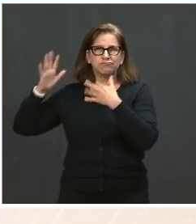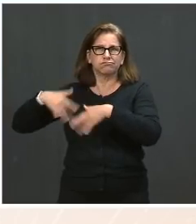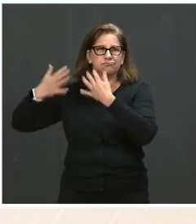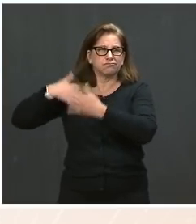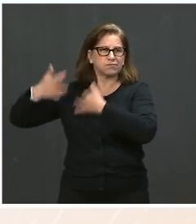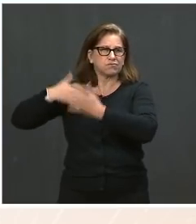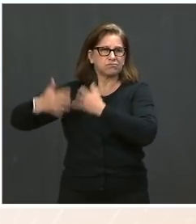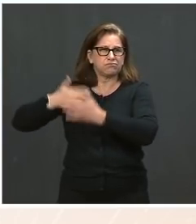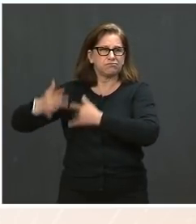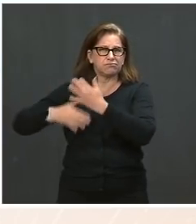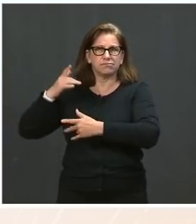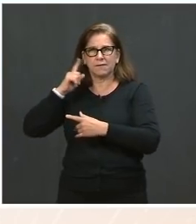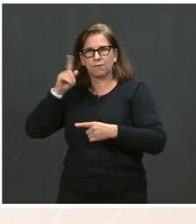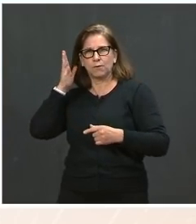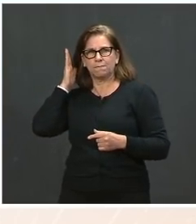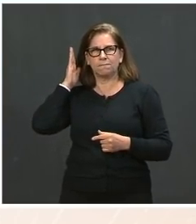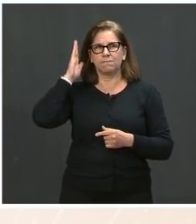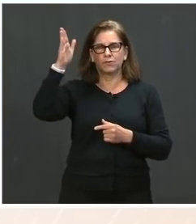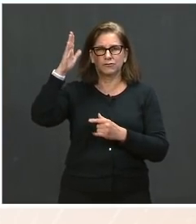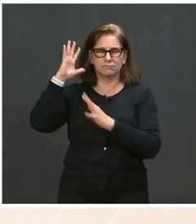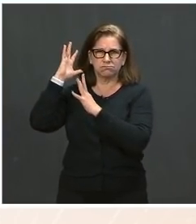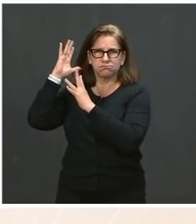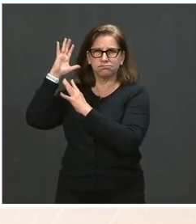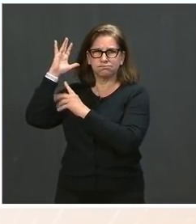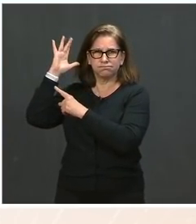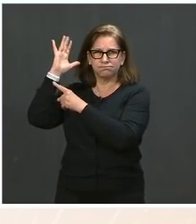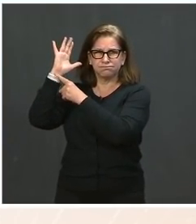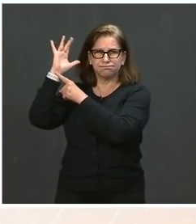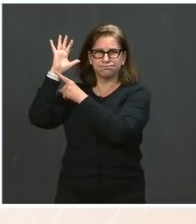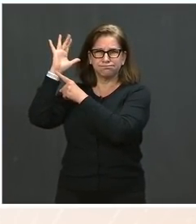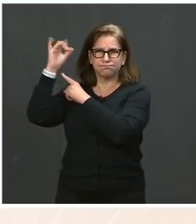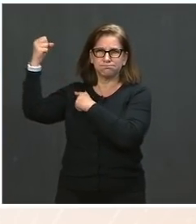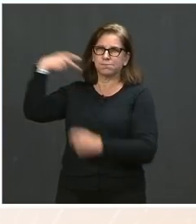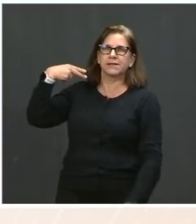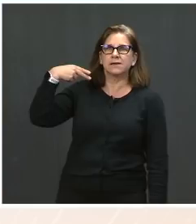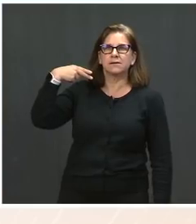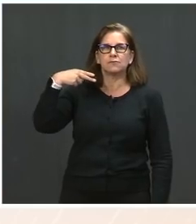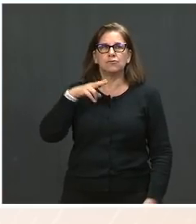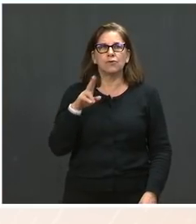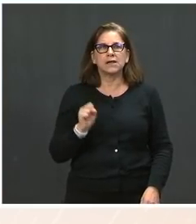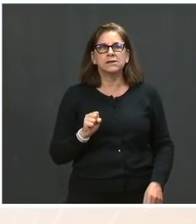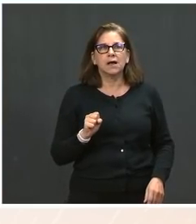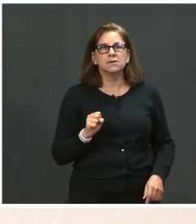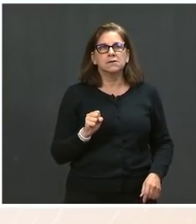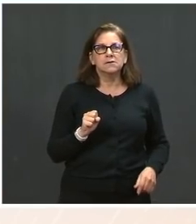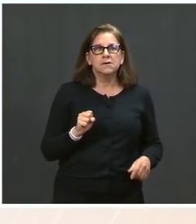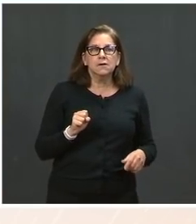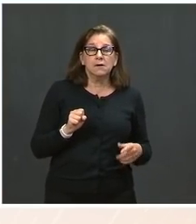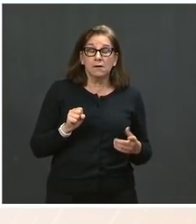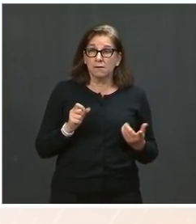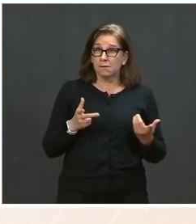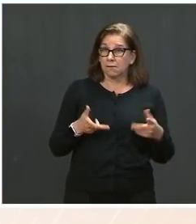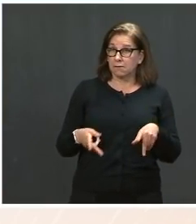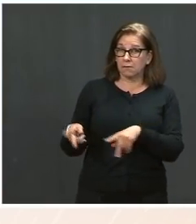they want to surpass the United States. And if we allow that to happen, we will be weaker as a nation,